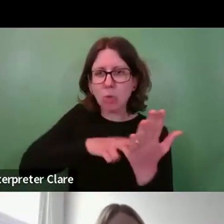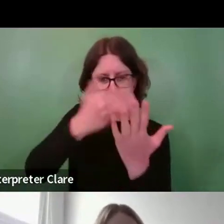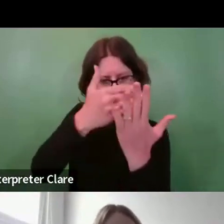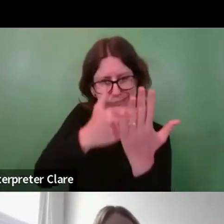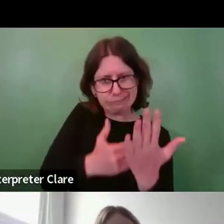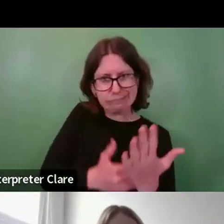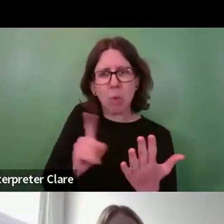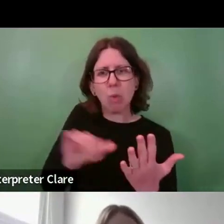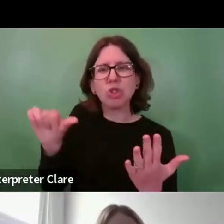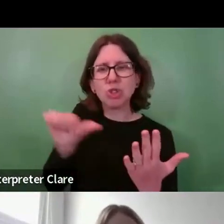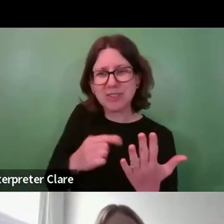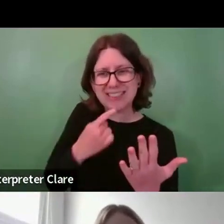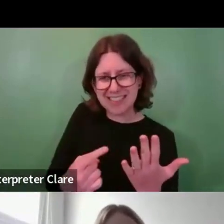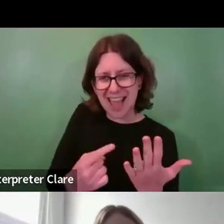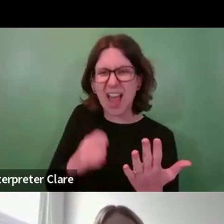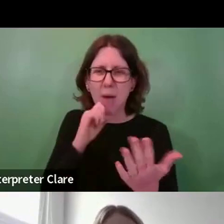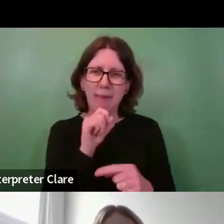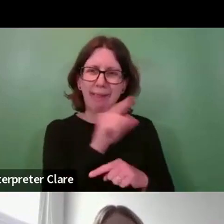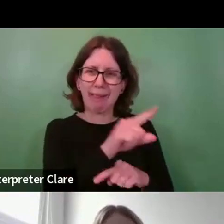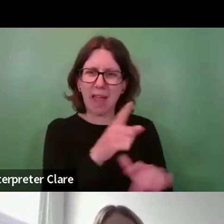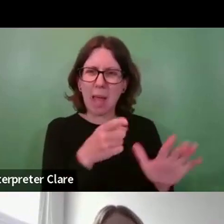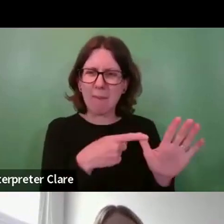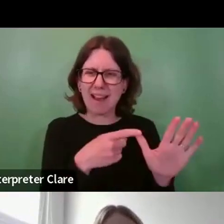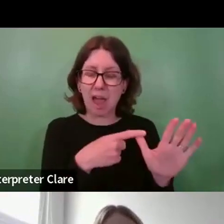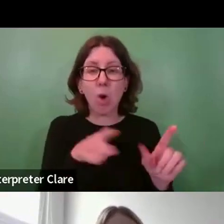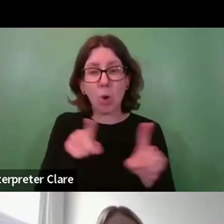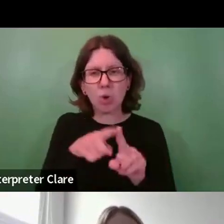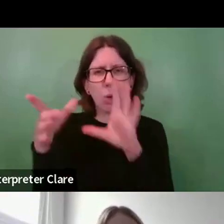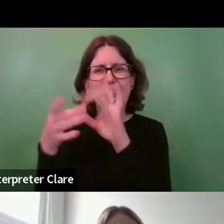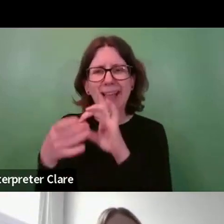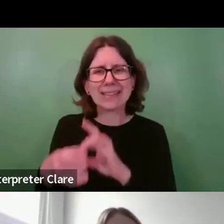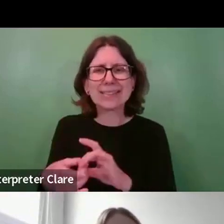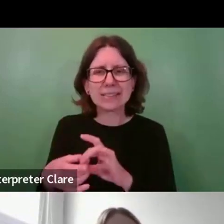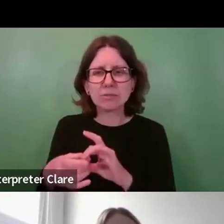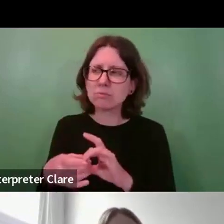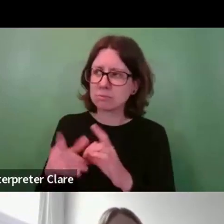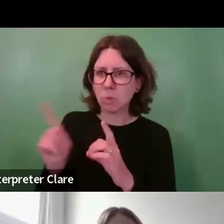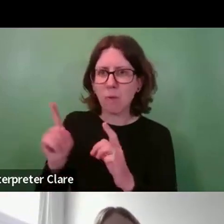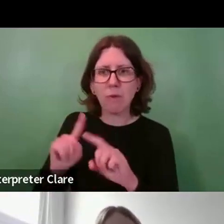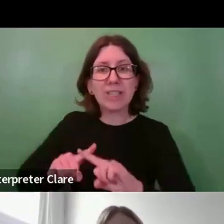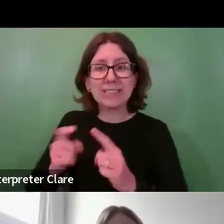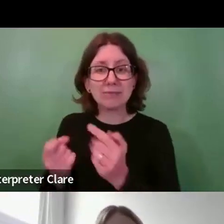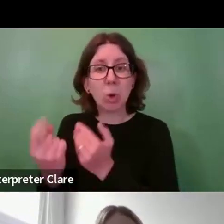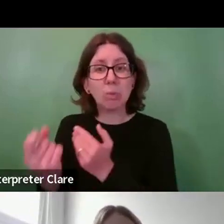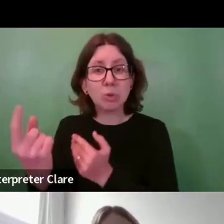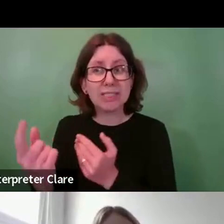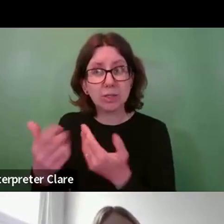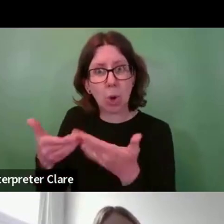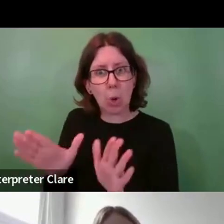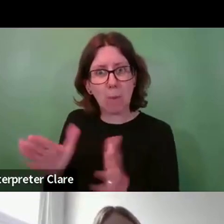and links to the various opportunities that we have open, but also make sure that the link